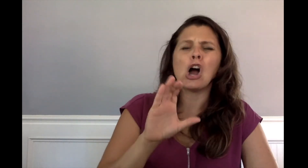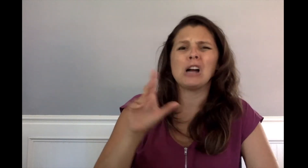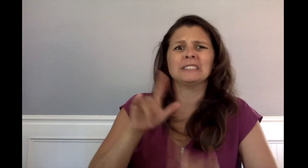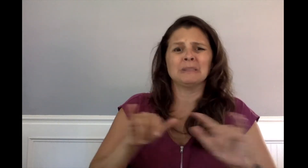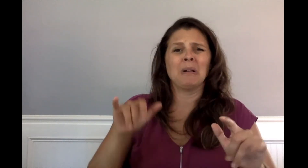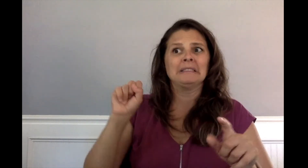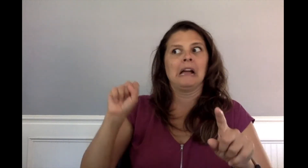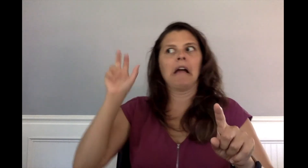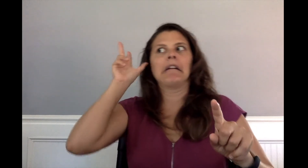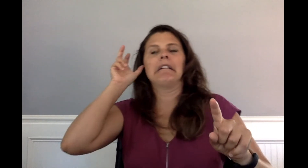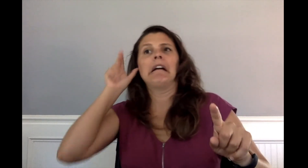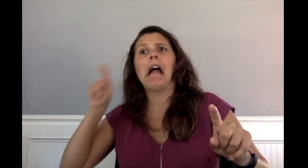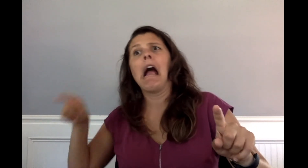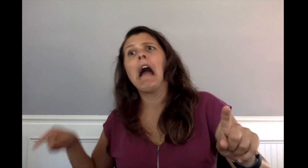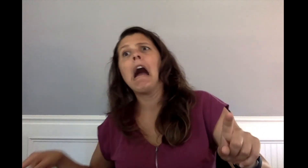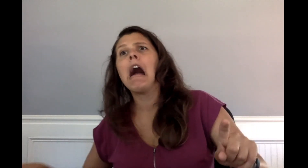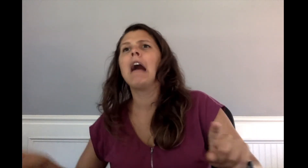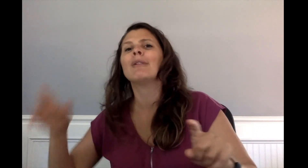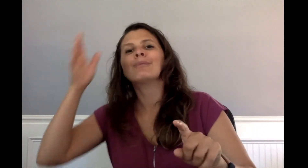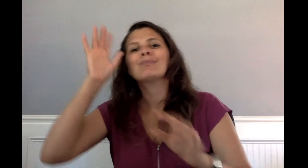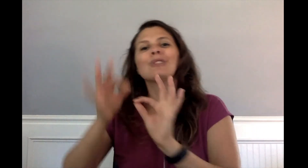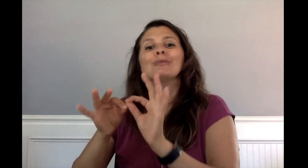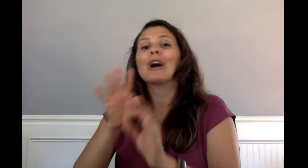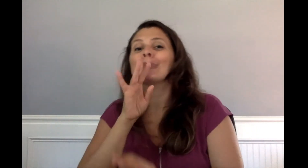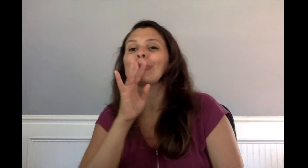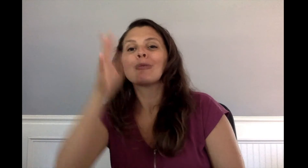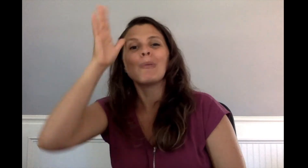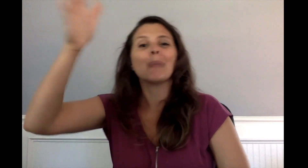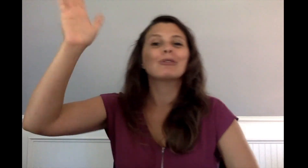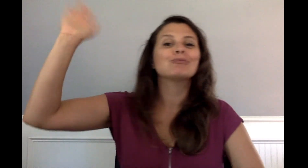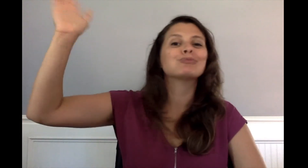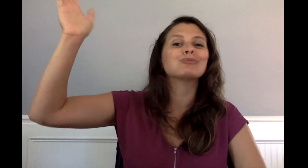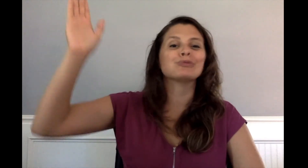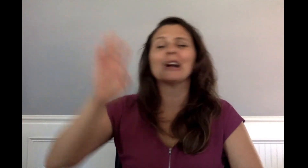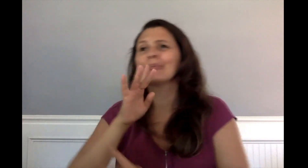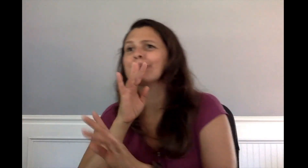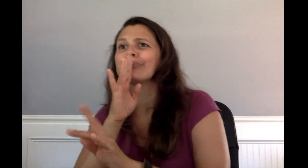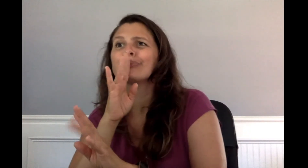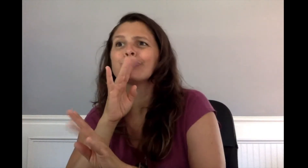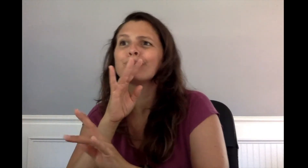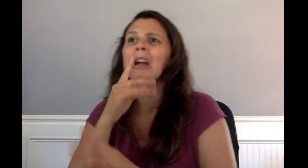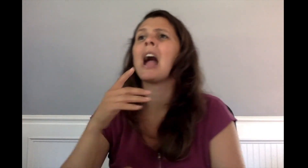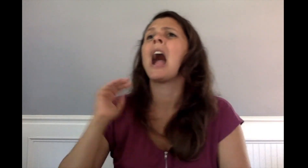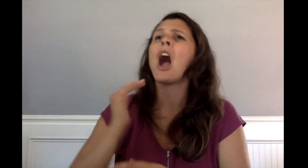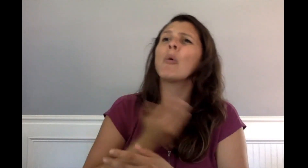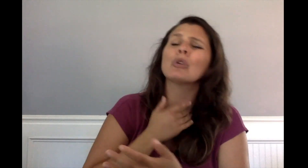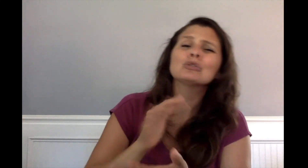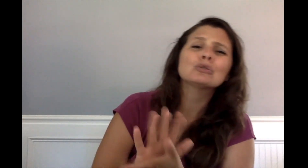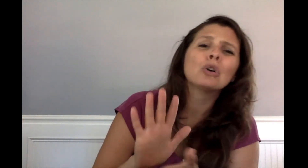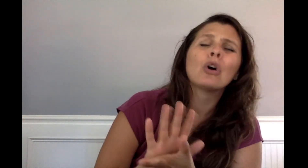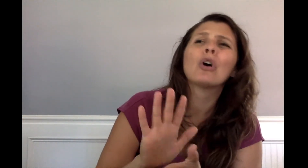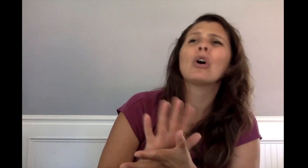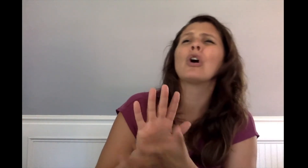Charlie could hear snatches of Grandpa's words being interpreted into English downstairs: